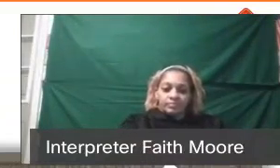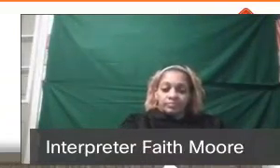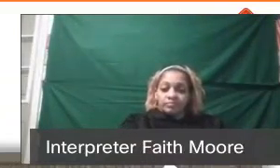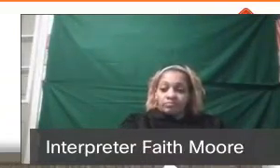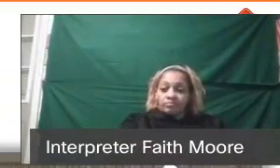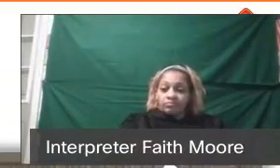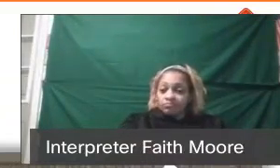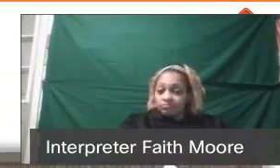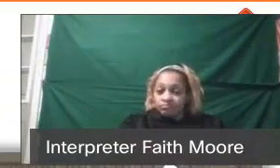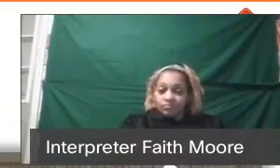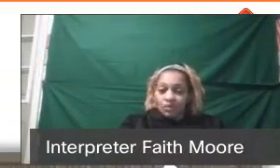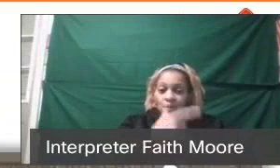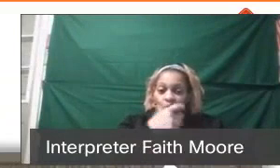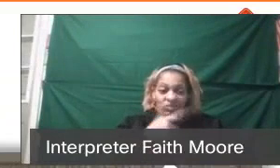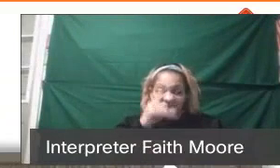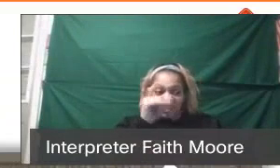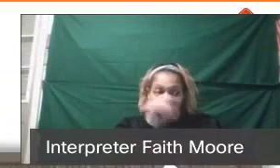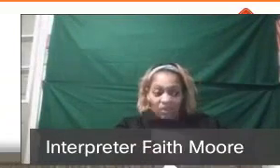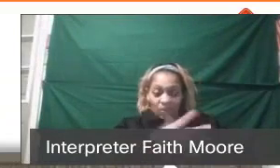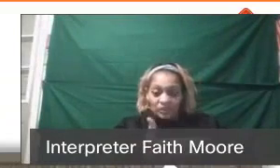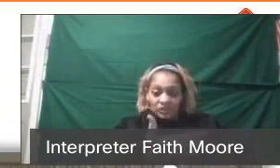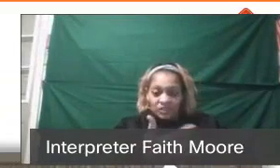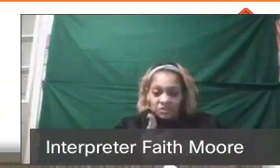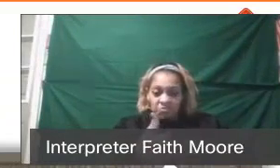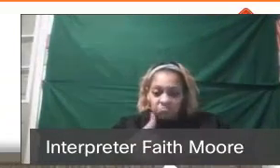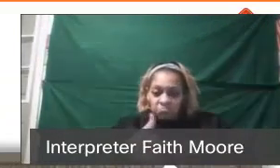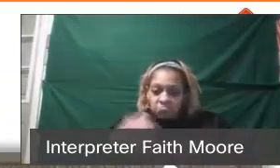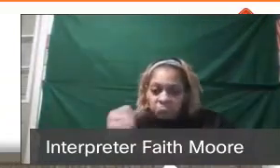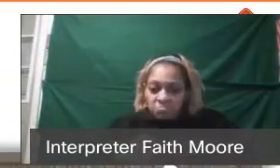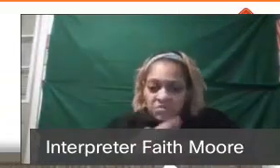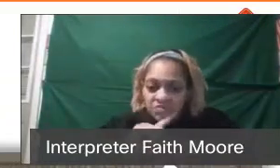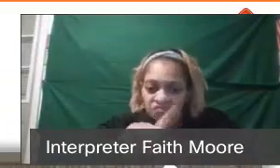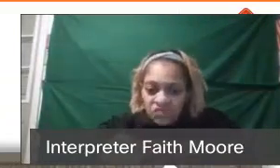Eva, or I can respond a little bit.